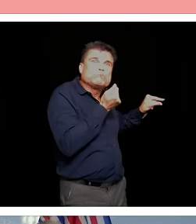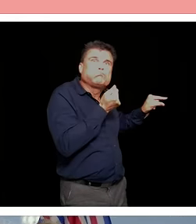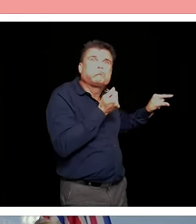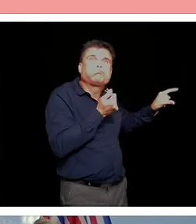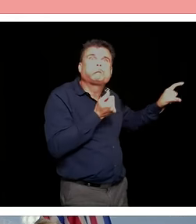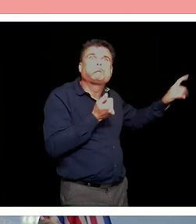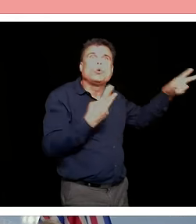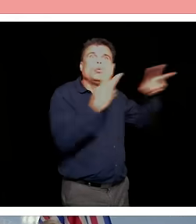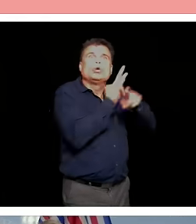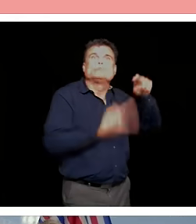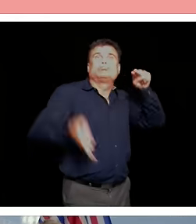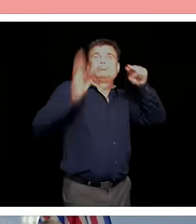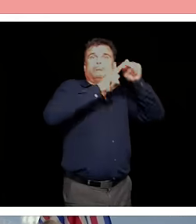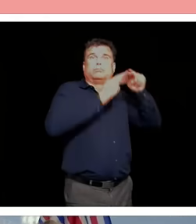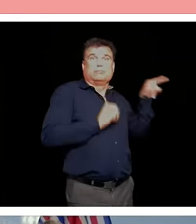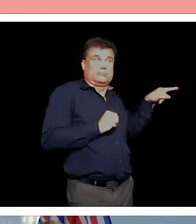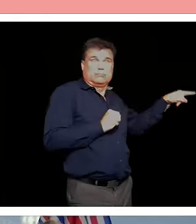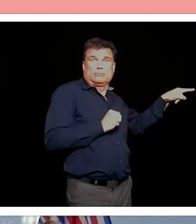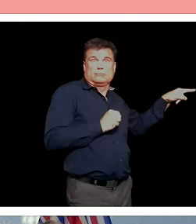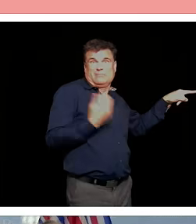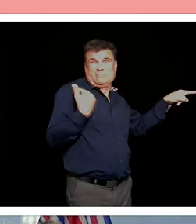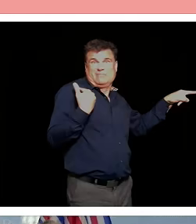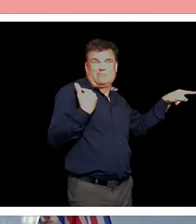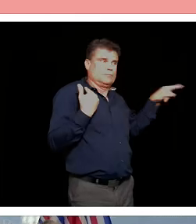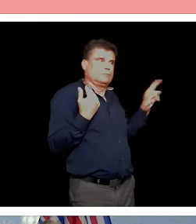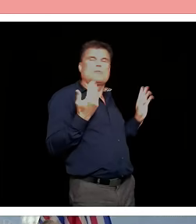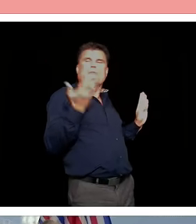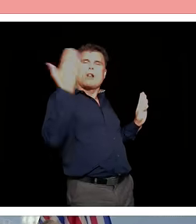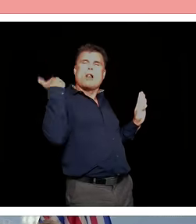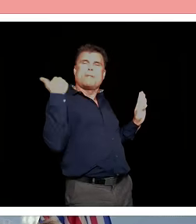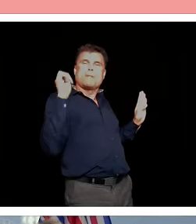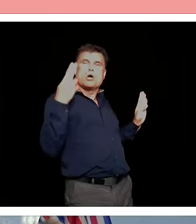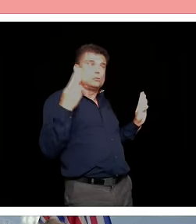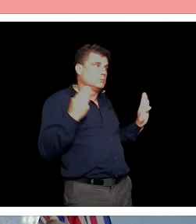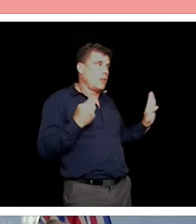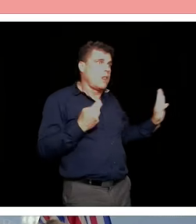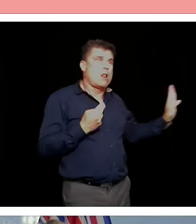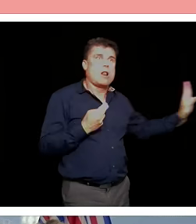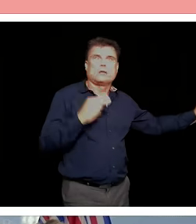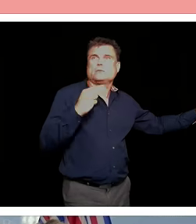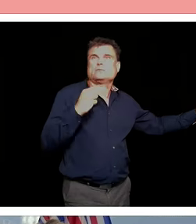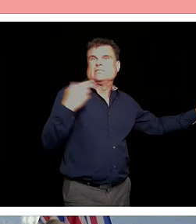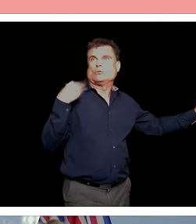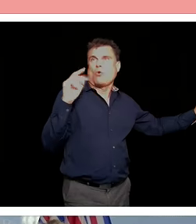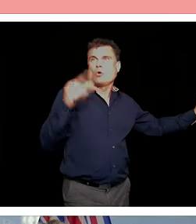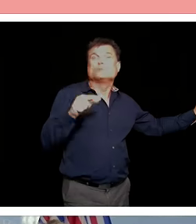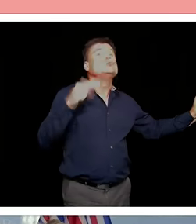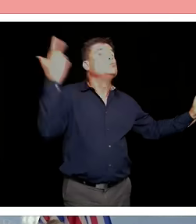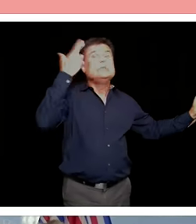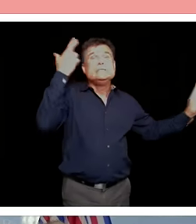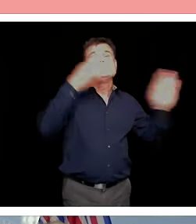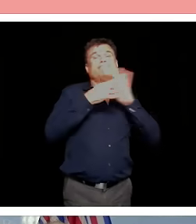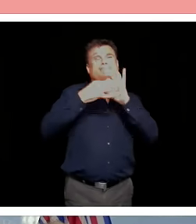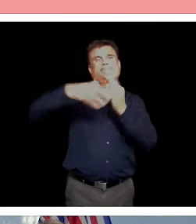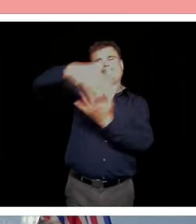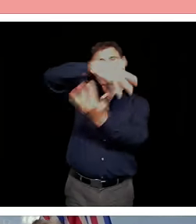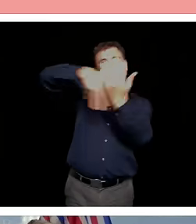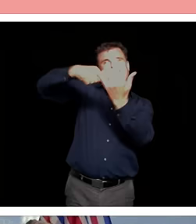Tomorrow Friday at three of clock we will be providing a written briefing with detailed information.